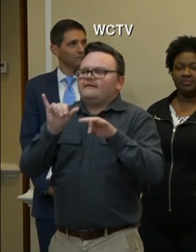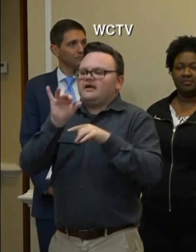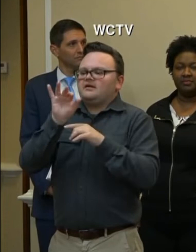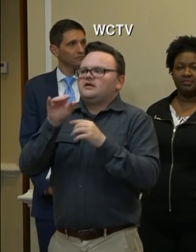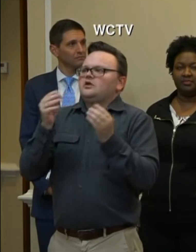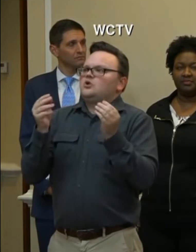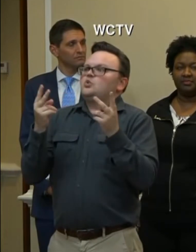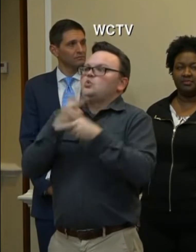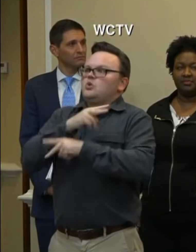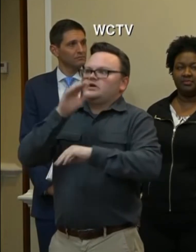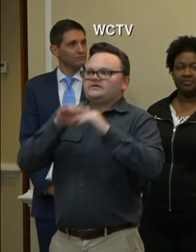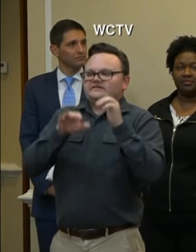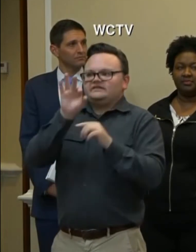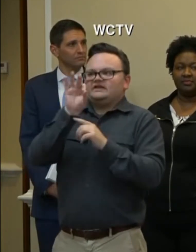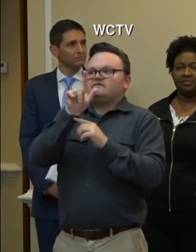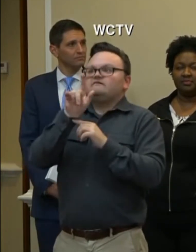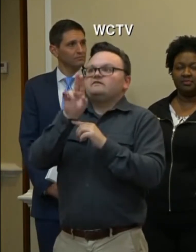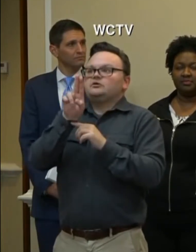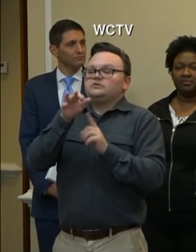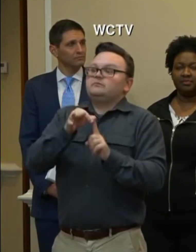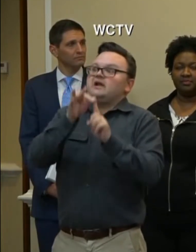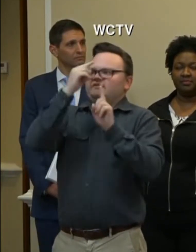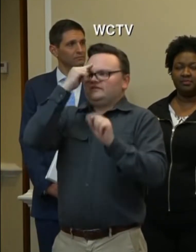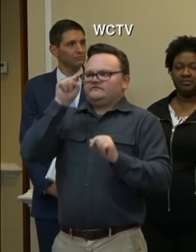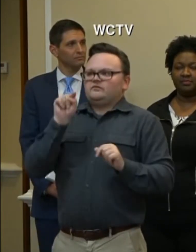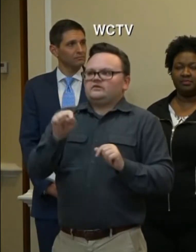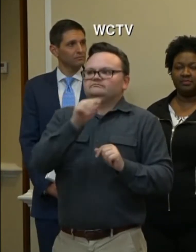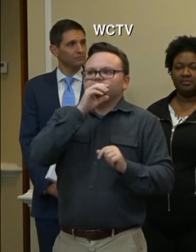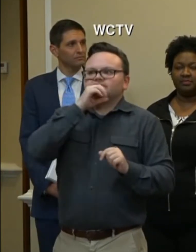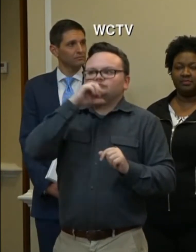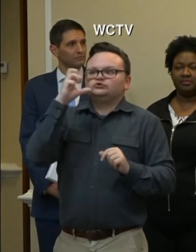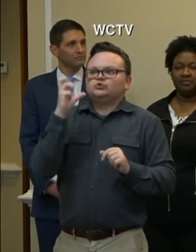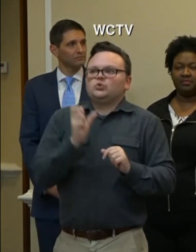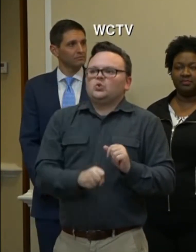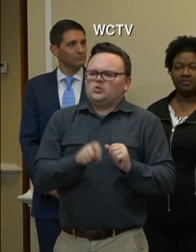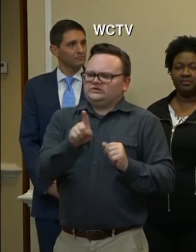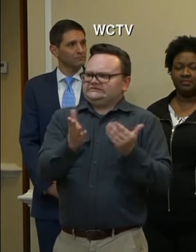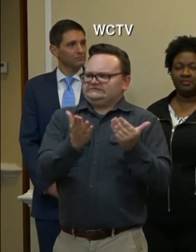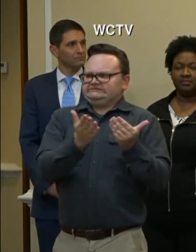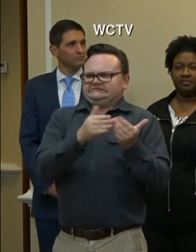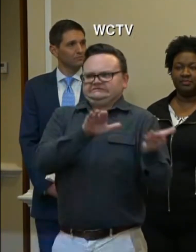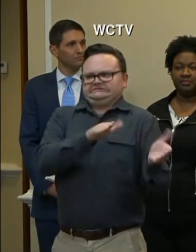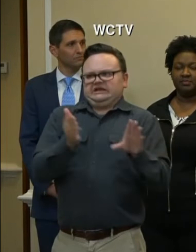where the mortality rate can be 20 to 40 times more than with the flu again